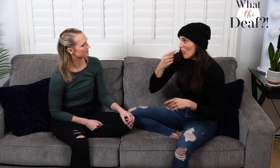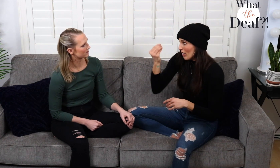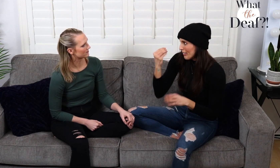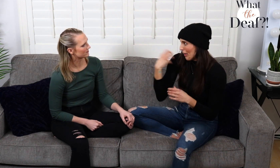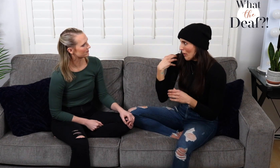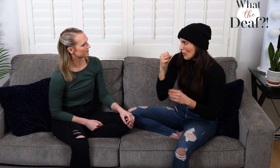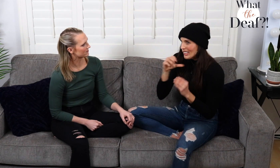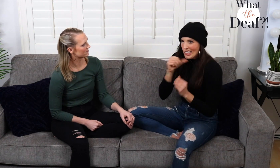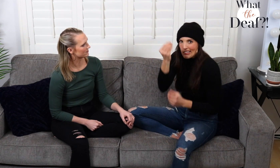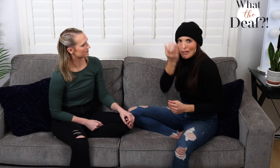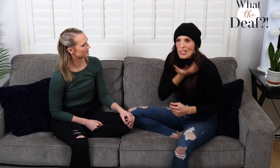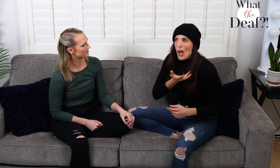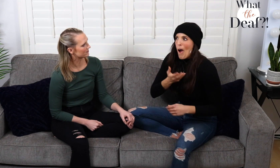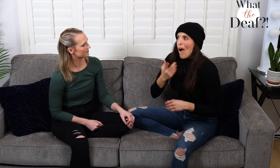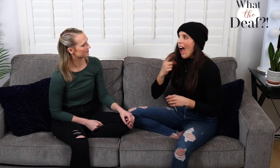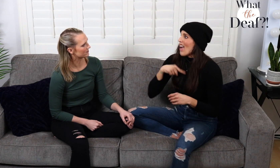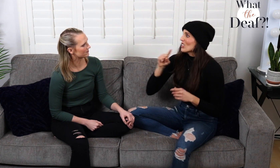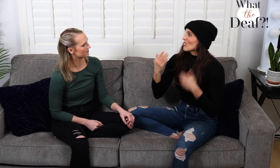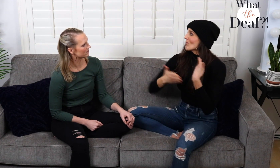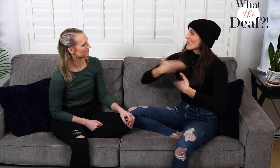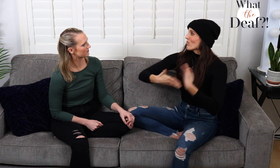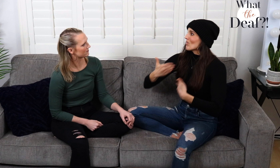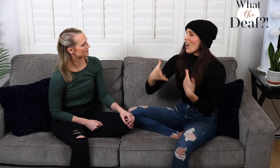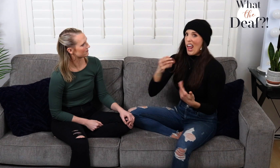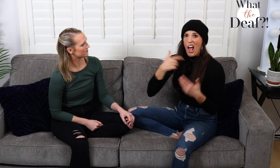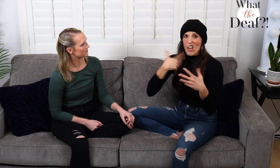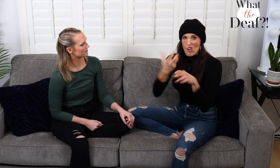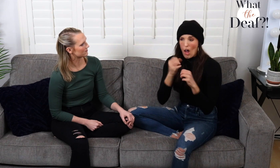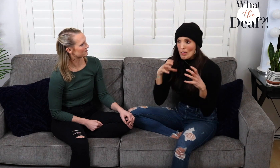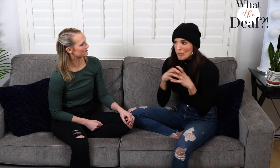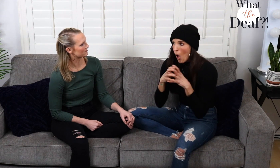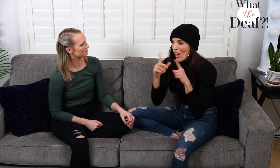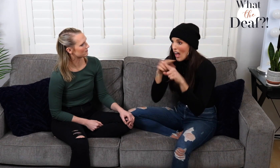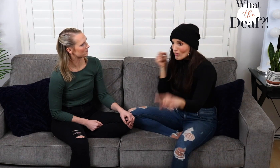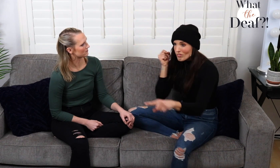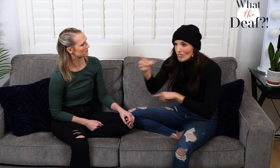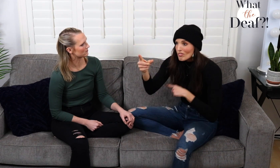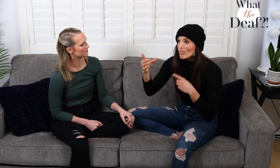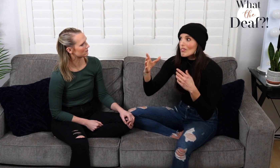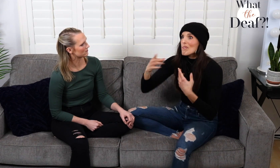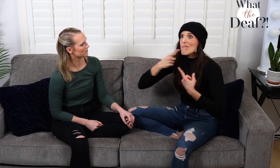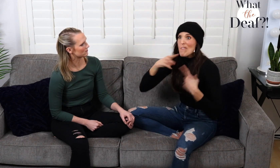let me know about the hearing coach that he just didn't know how to let me know. So I just went along with it and I got the ball and I shot it in